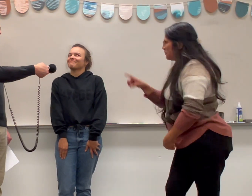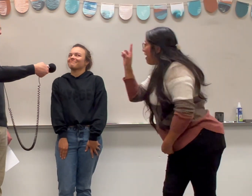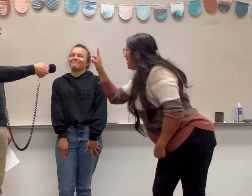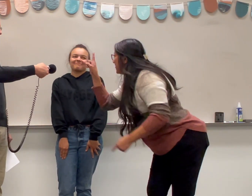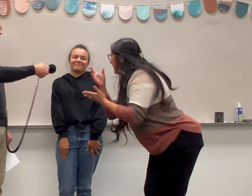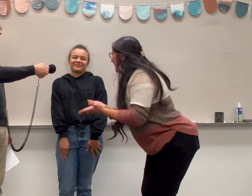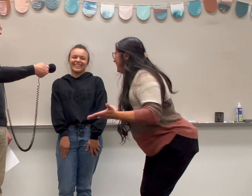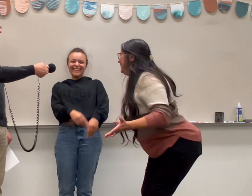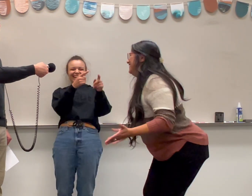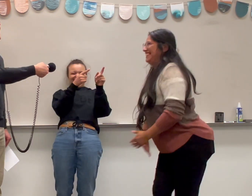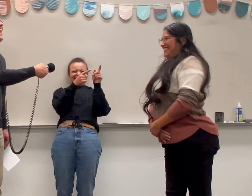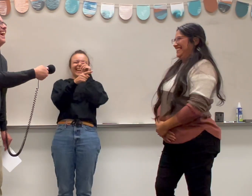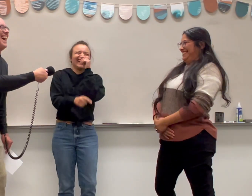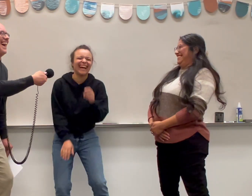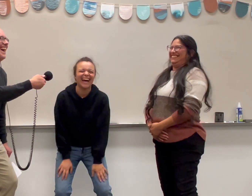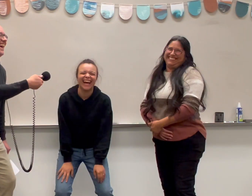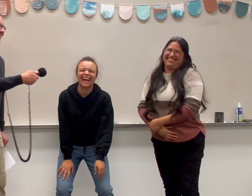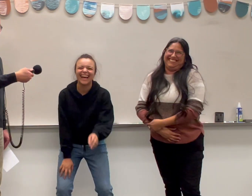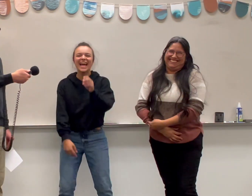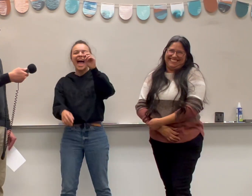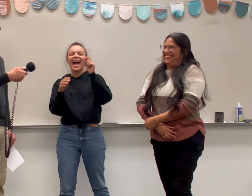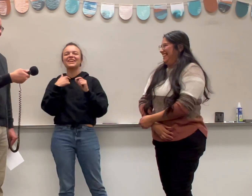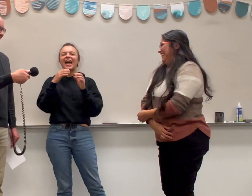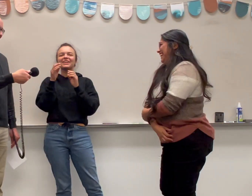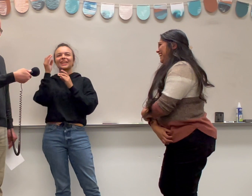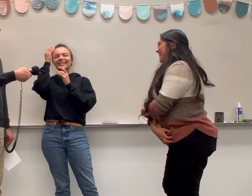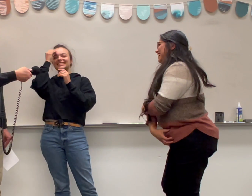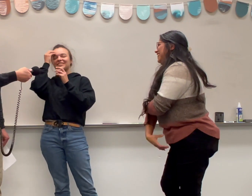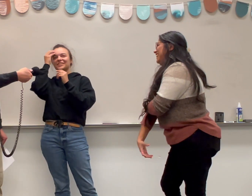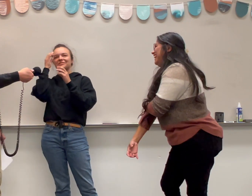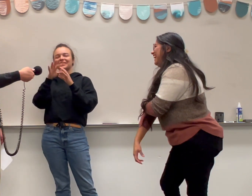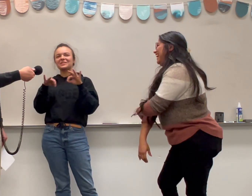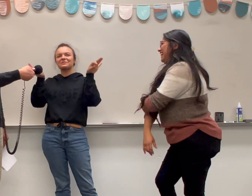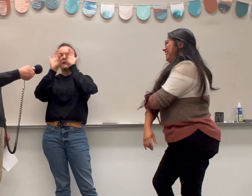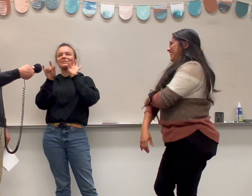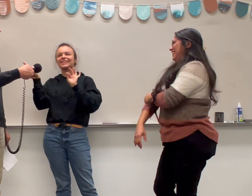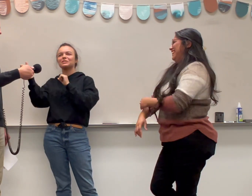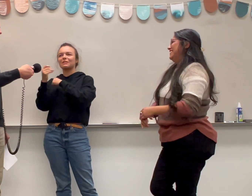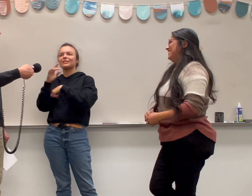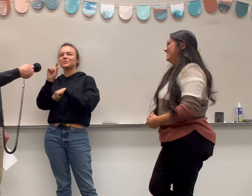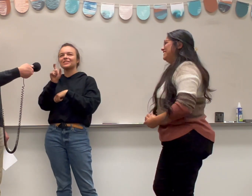I know I'm trying to sift through and pick the most important because you sent me those